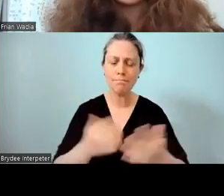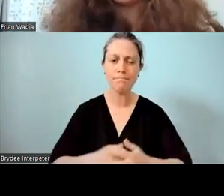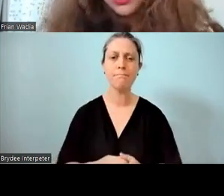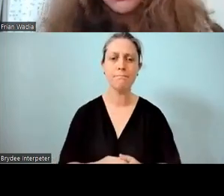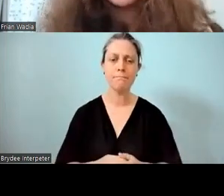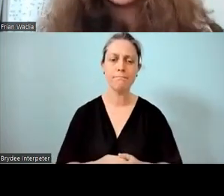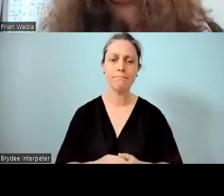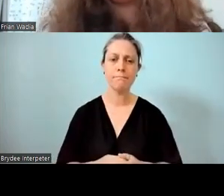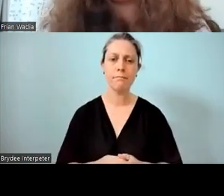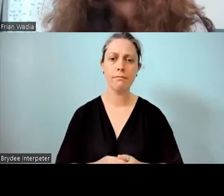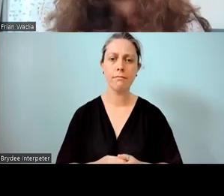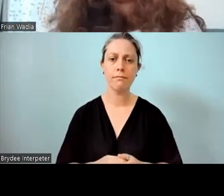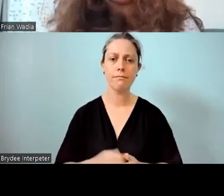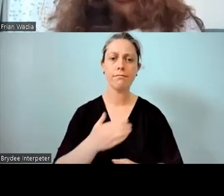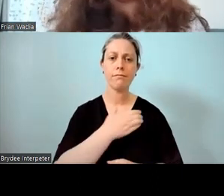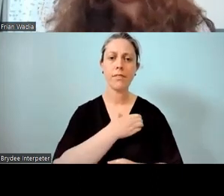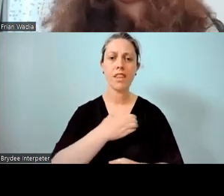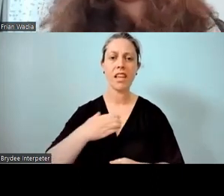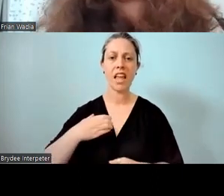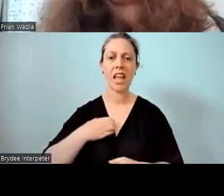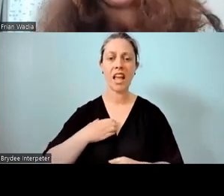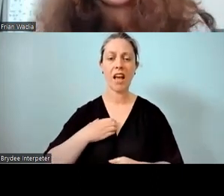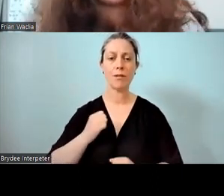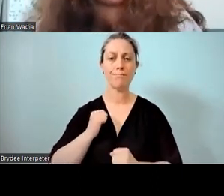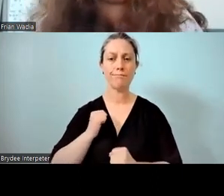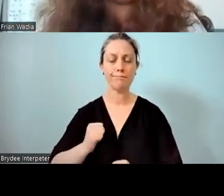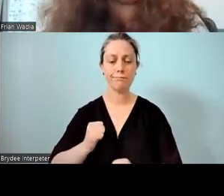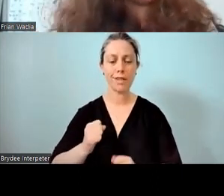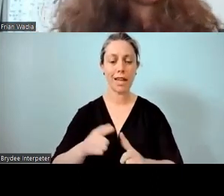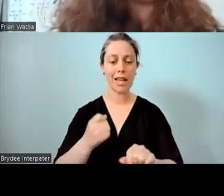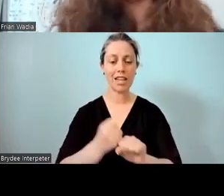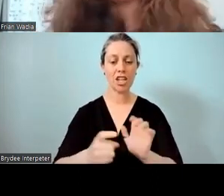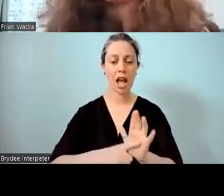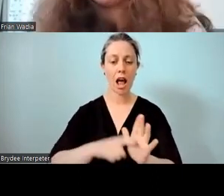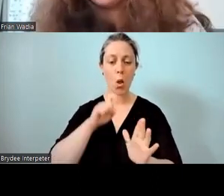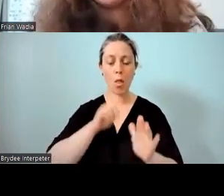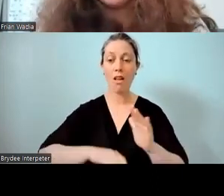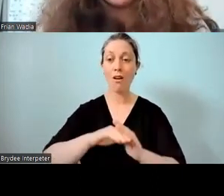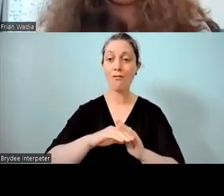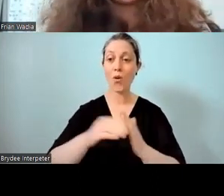The government has committed to the rollout of EGL across the country. Now what does that mean?